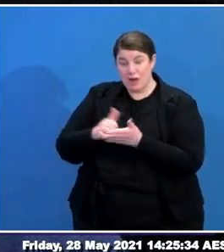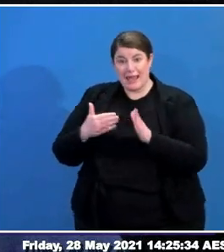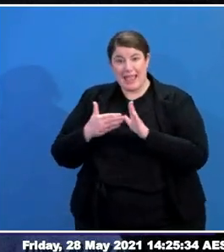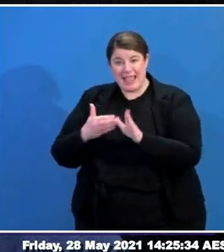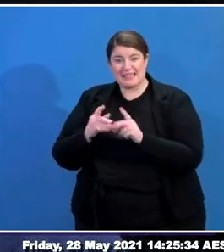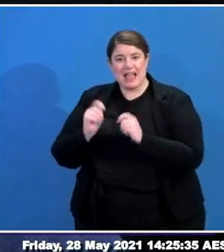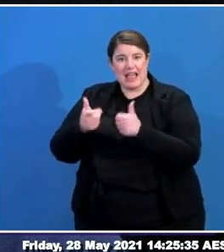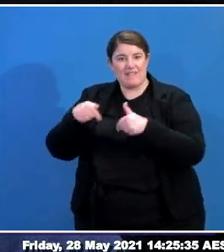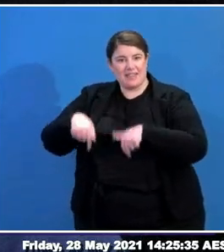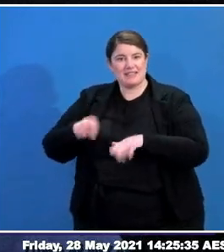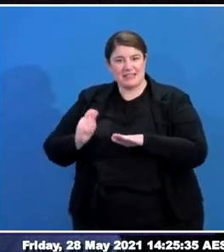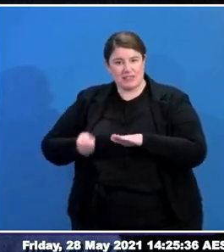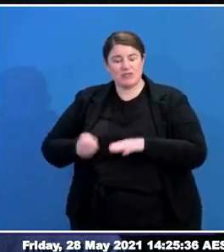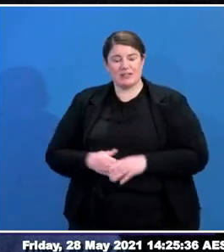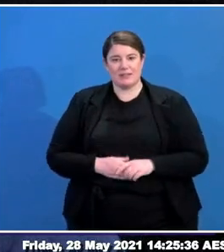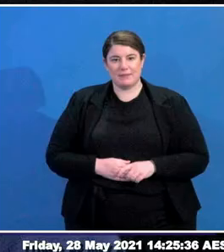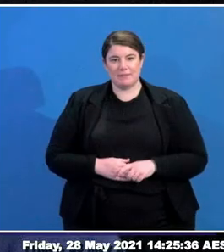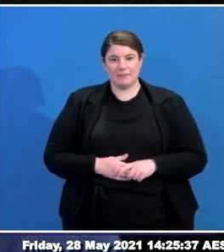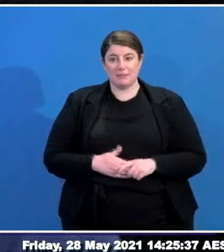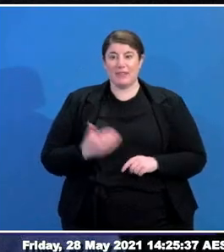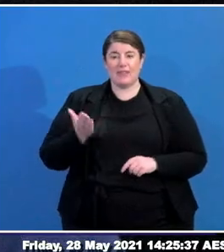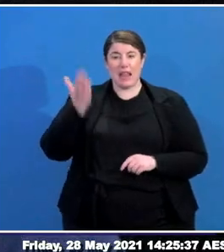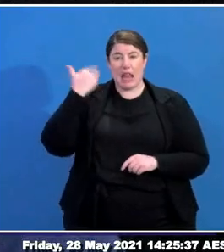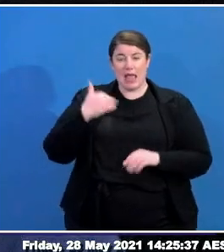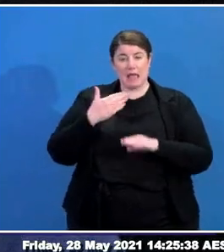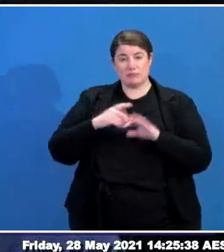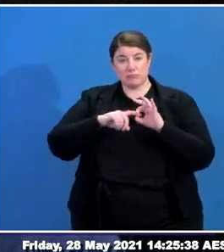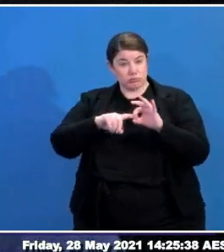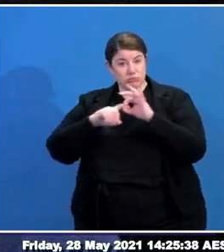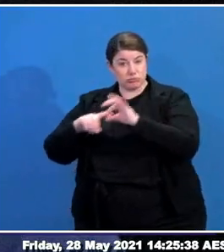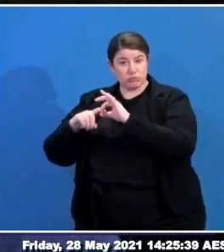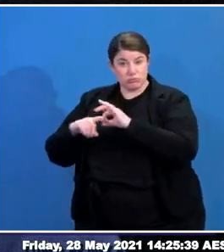after this hearing, but I think in the last census the proportion of people